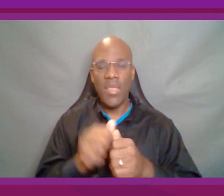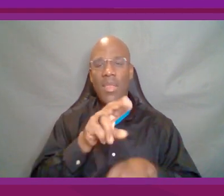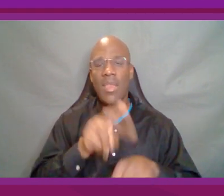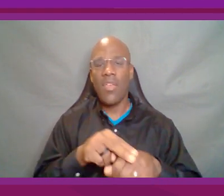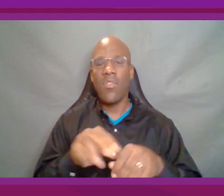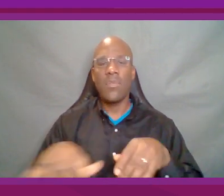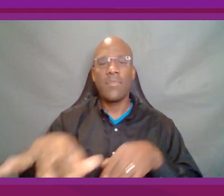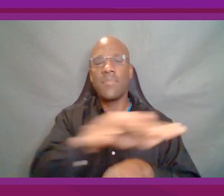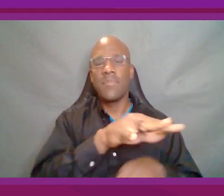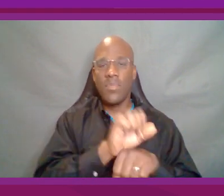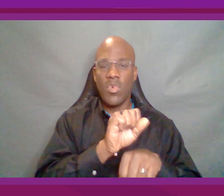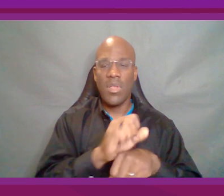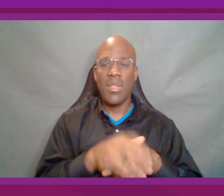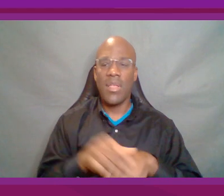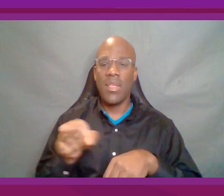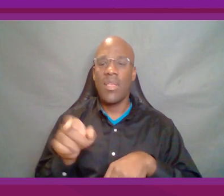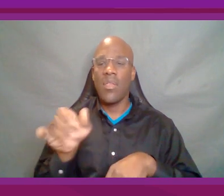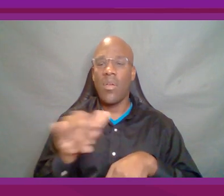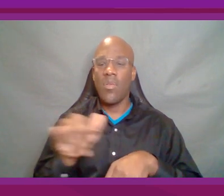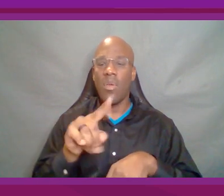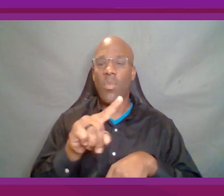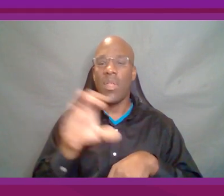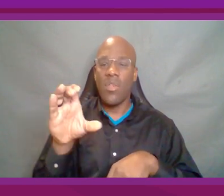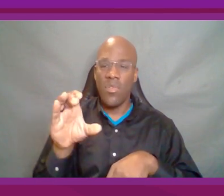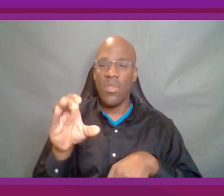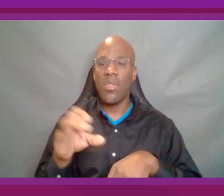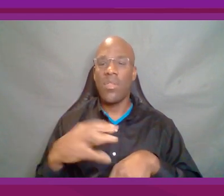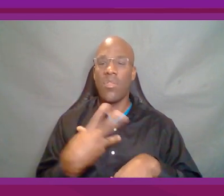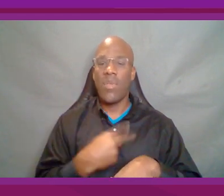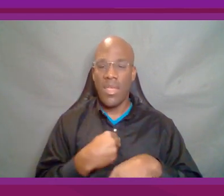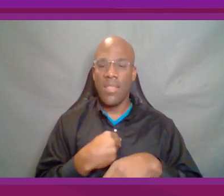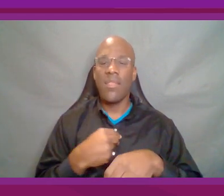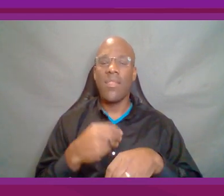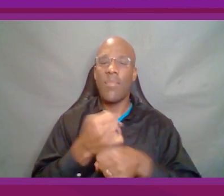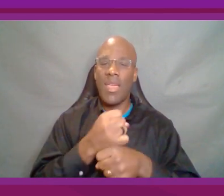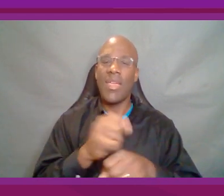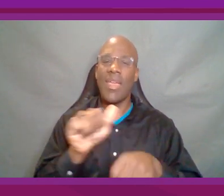also acknowledged as one of the 100 Trans making a difference in America in 2014.